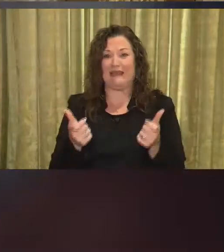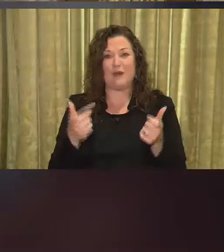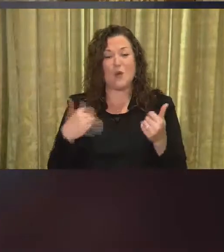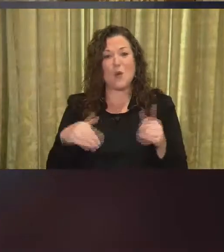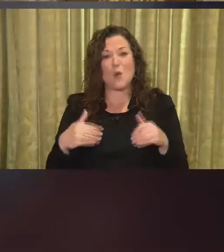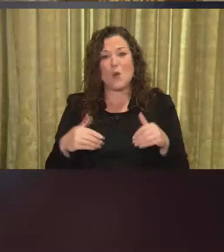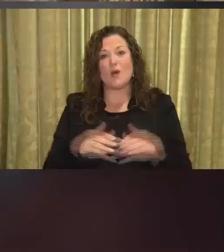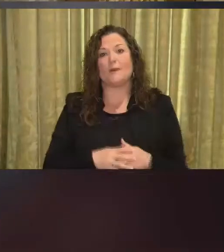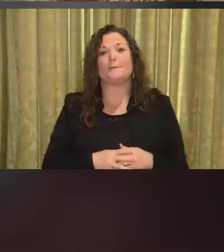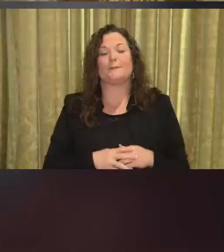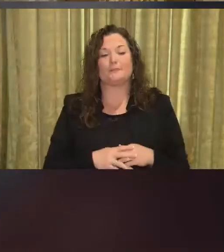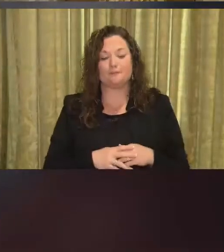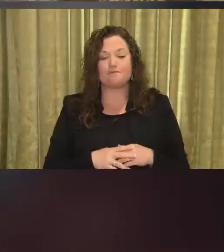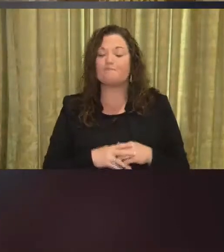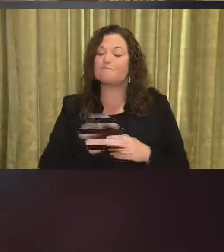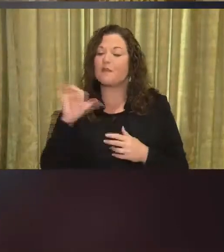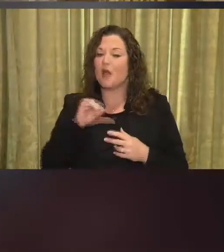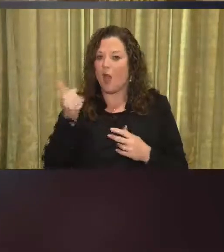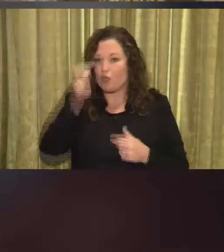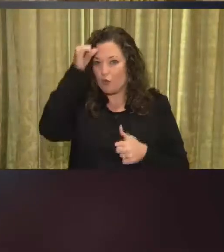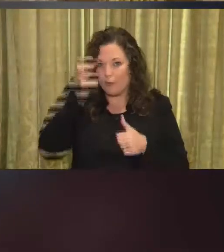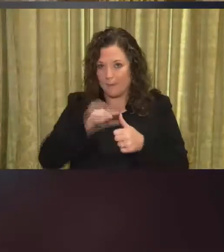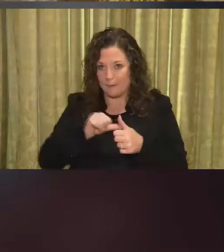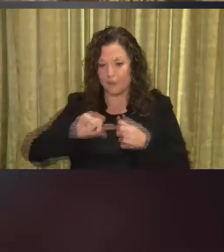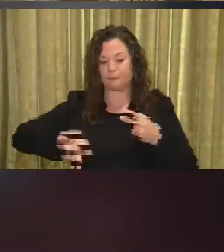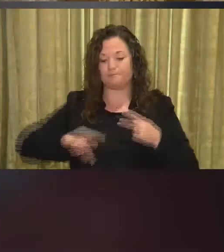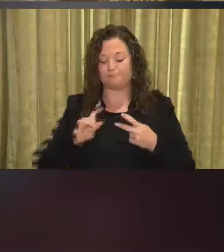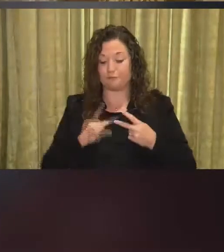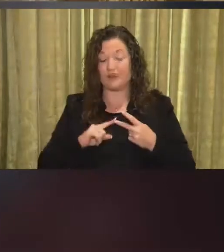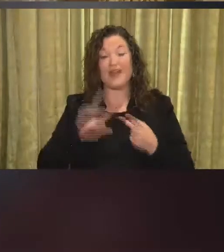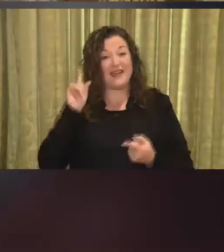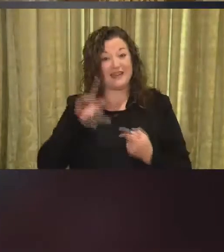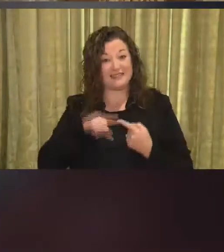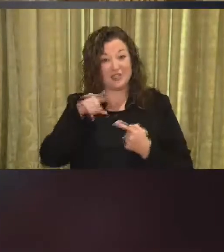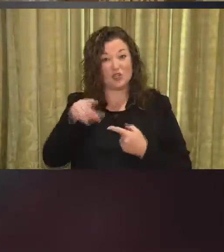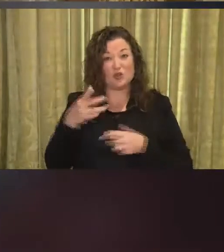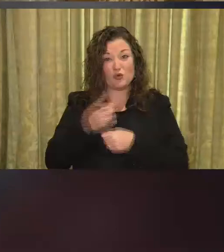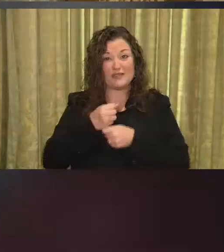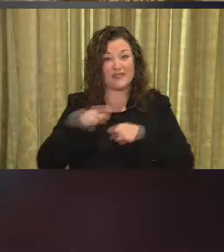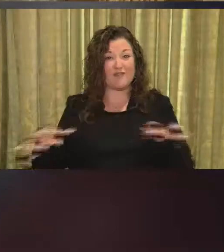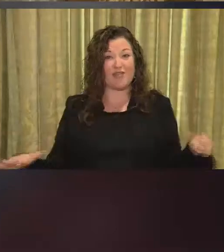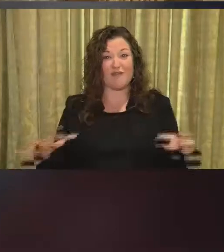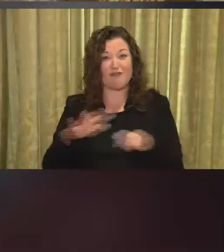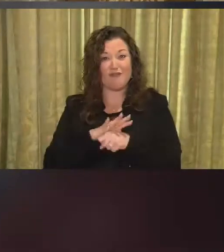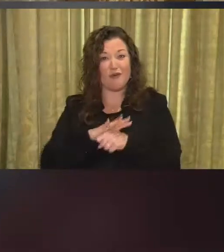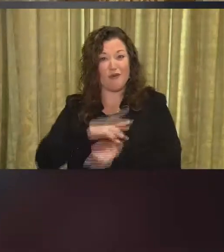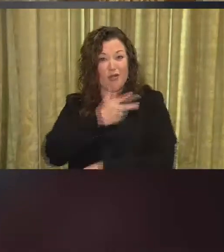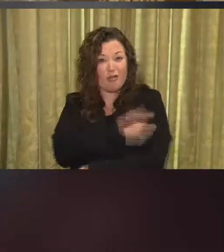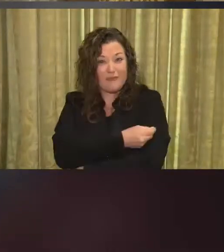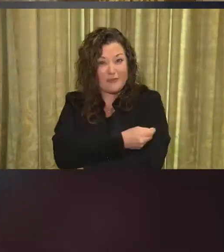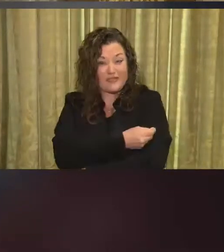Another thing to keep in mind is that unless you've received the full immunizing doses, so if you're getting maderna or